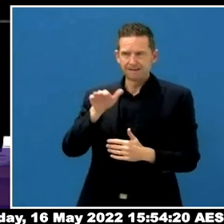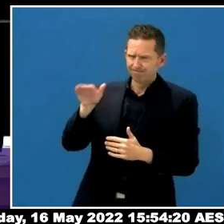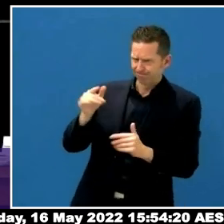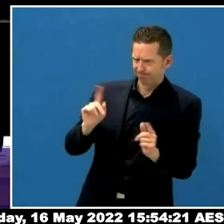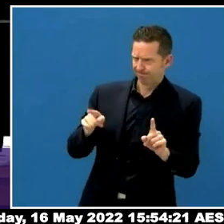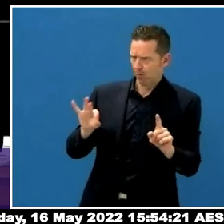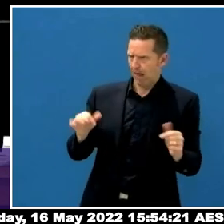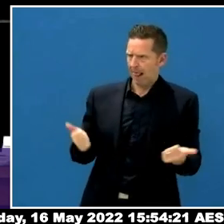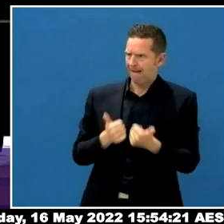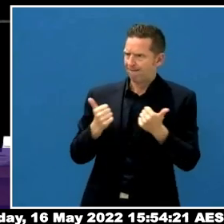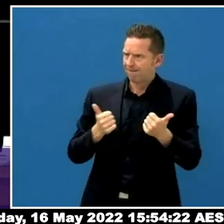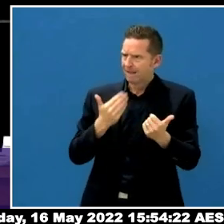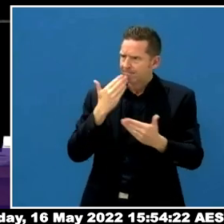No, I don't think so. MR FOGARTY: Alright.